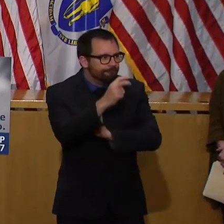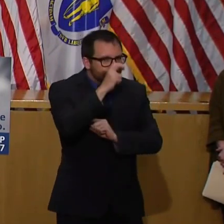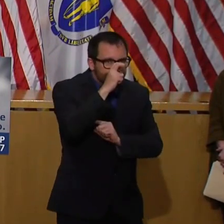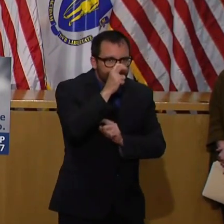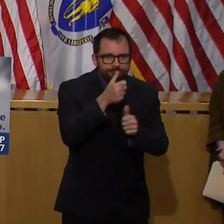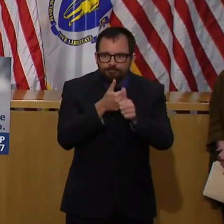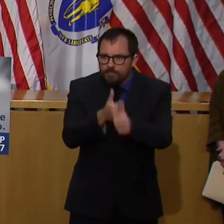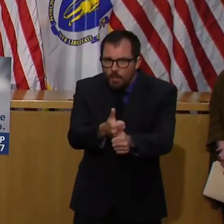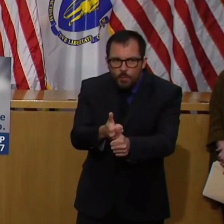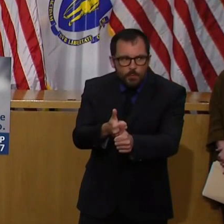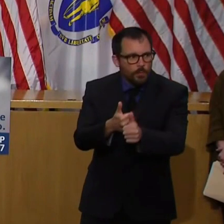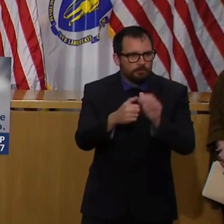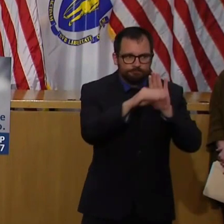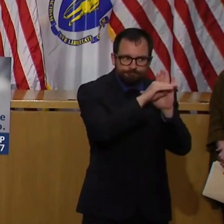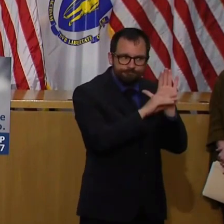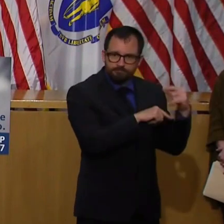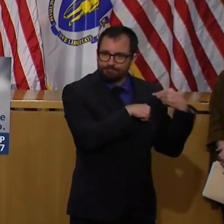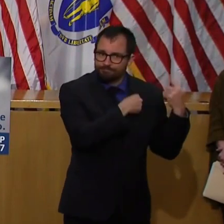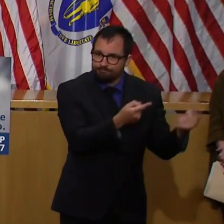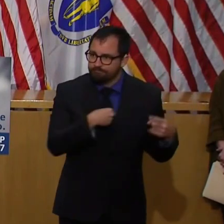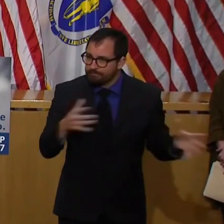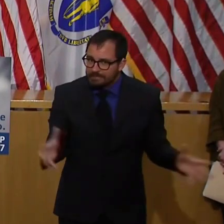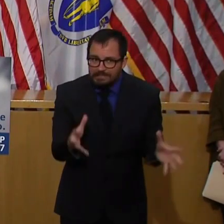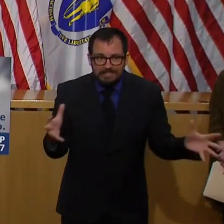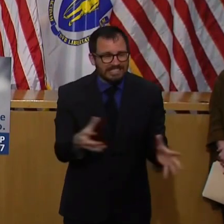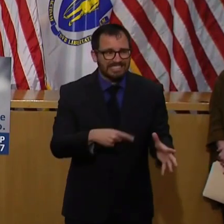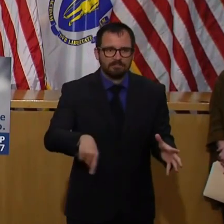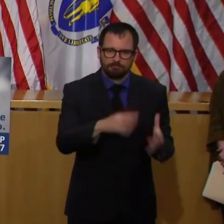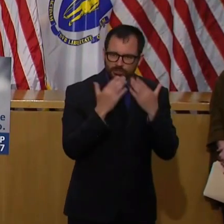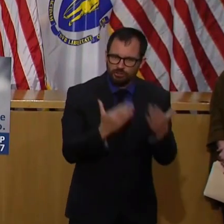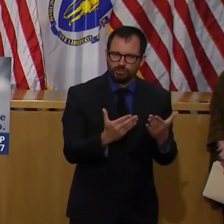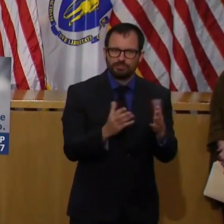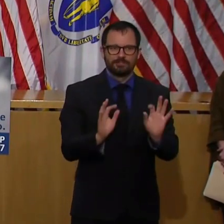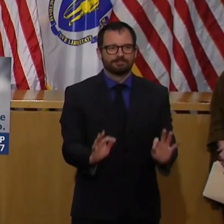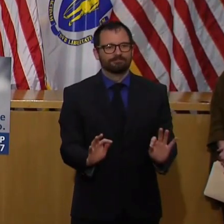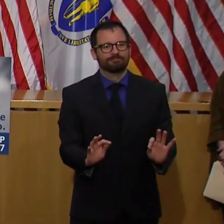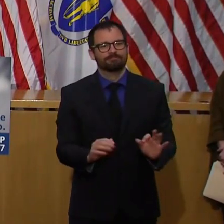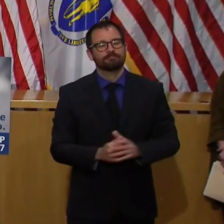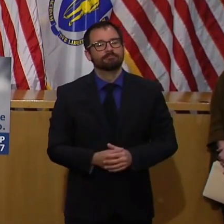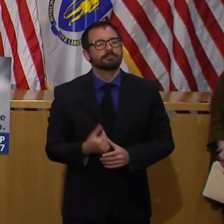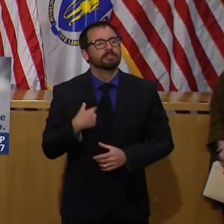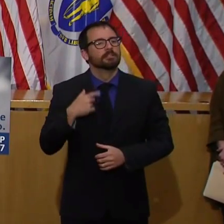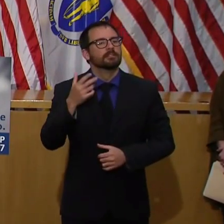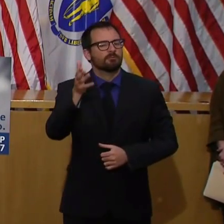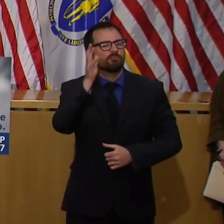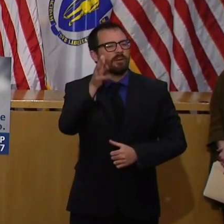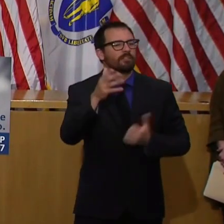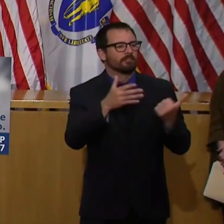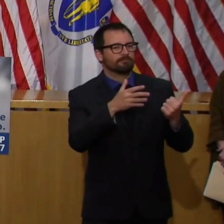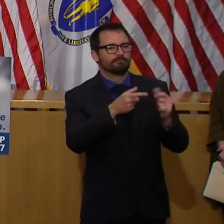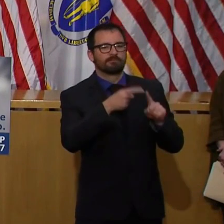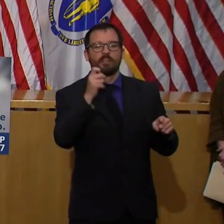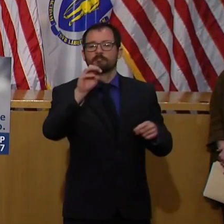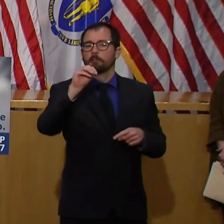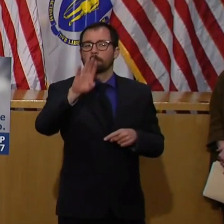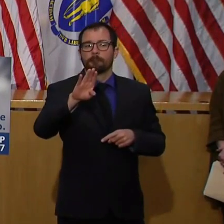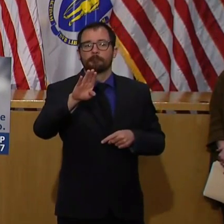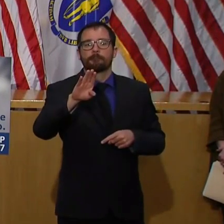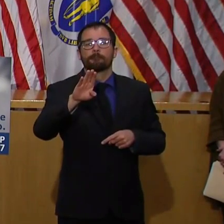DISTANCING NOW. YOU WILL SOON HEAR FROM TWO PEOPLE WHO WILL SHARE THEIR ON THE GROUND EXPERIENCE WITH THE